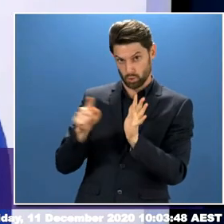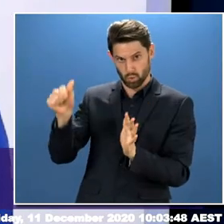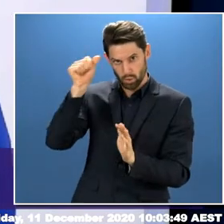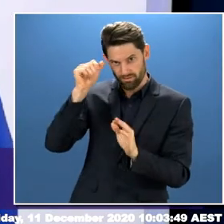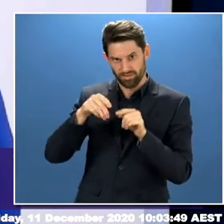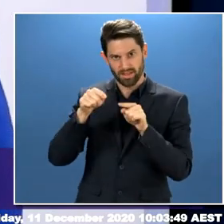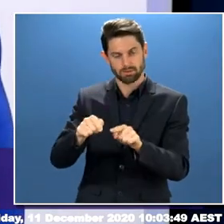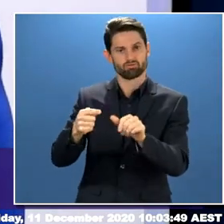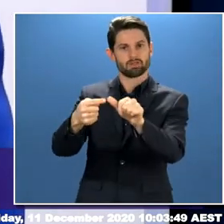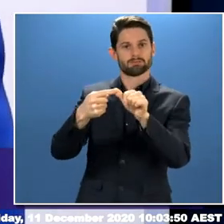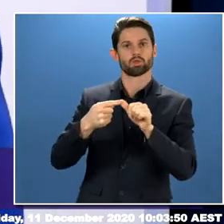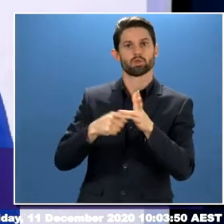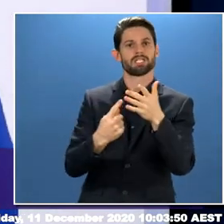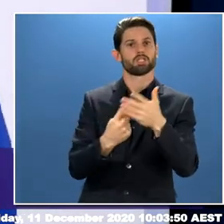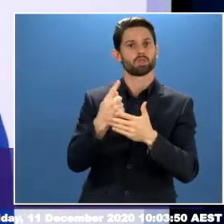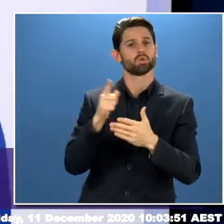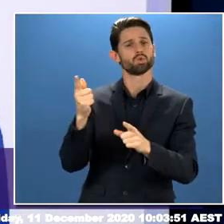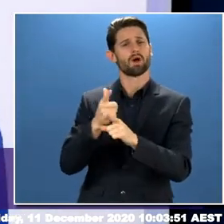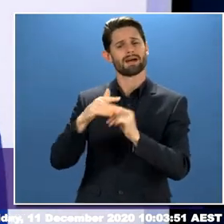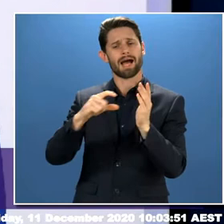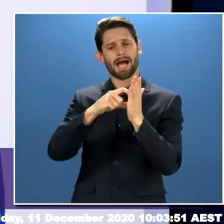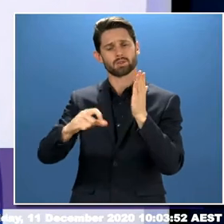of Article 27 of the Convention.